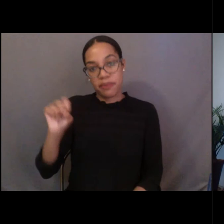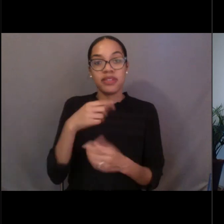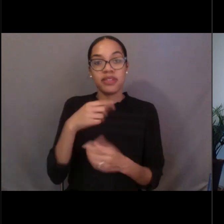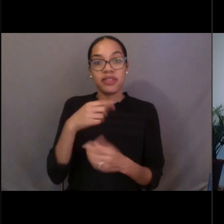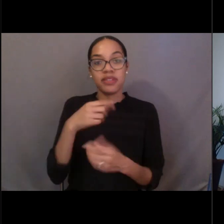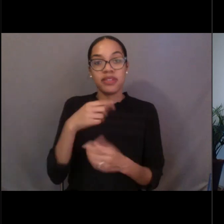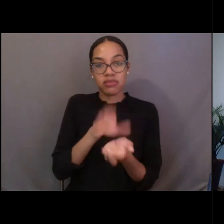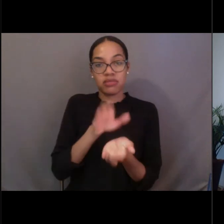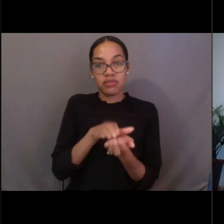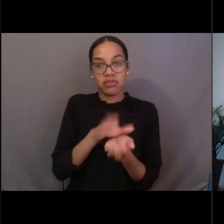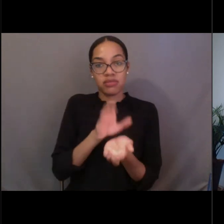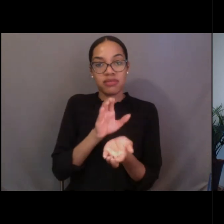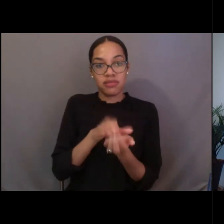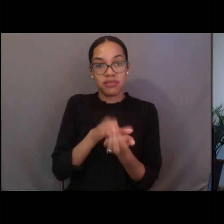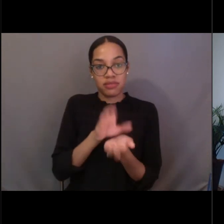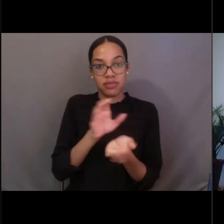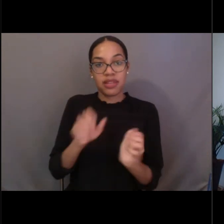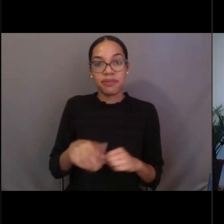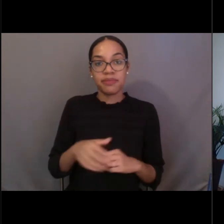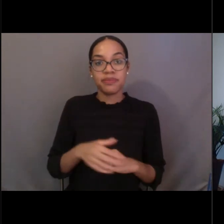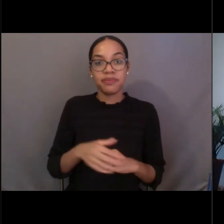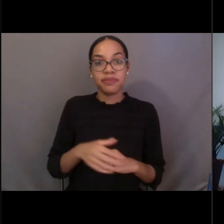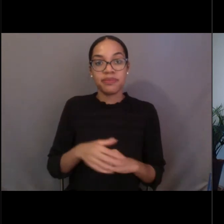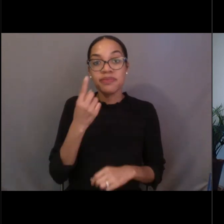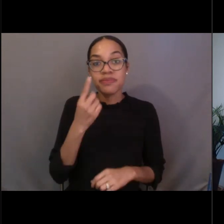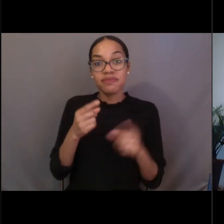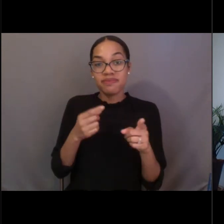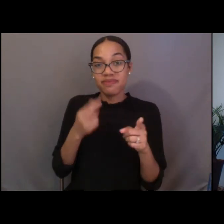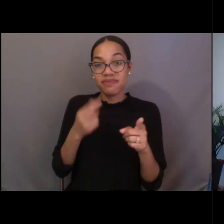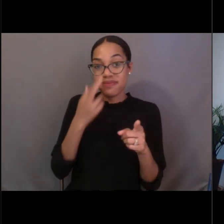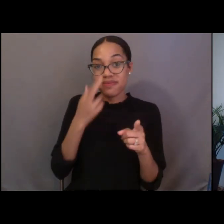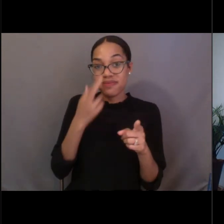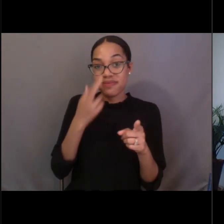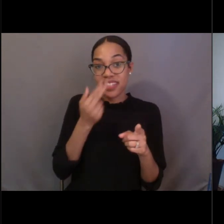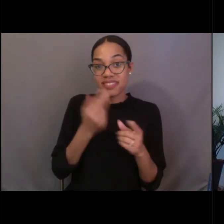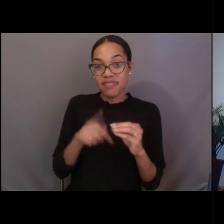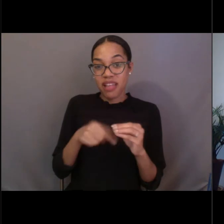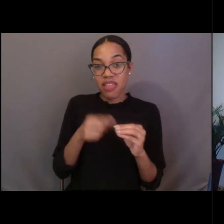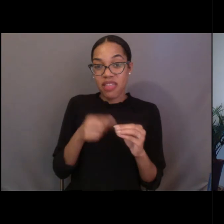And a really fun fact about scallops is they look like they wouldn't move very well,